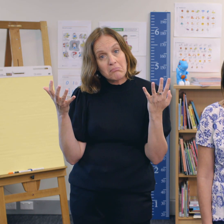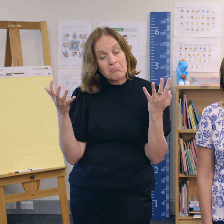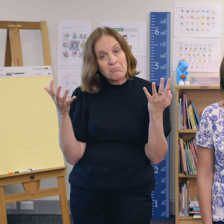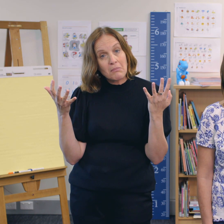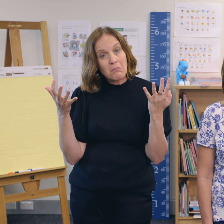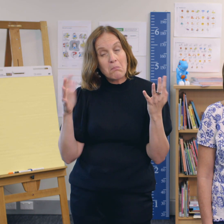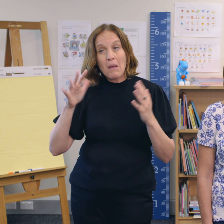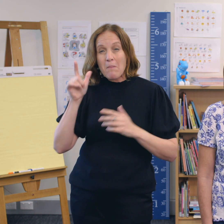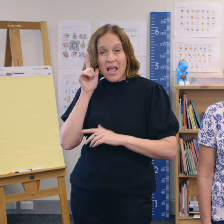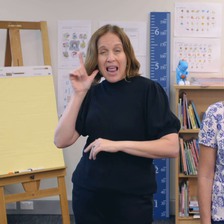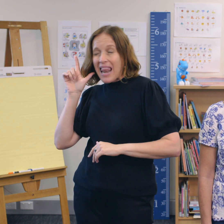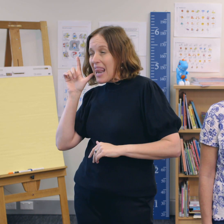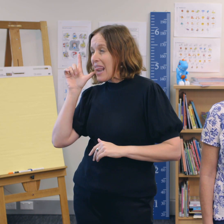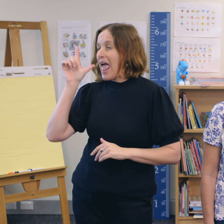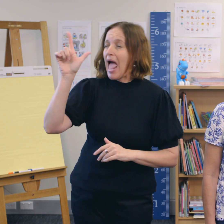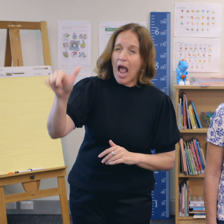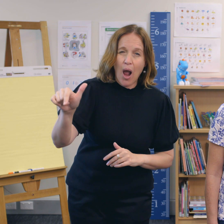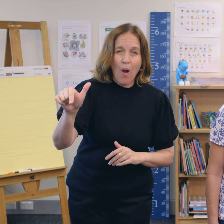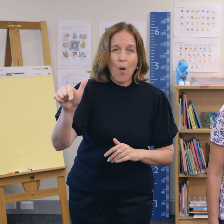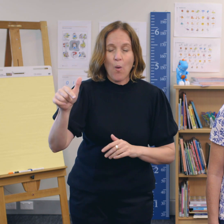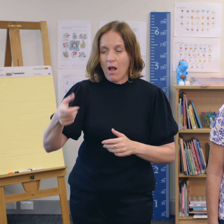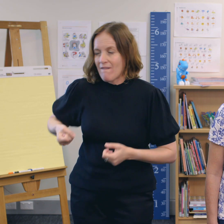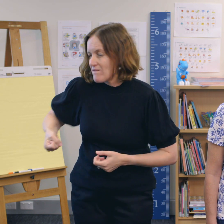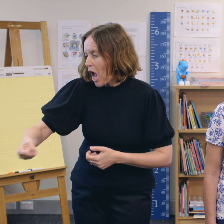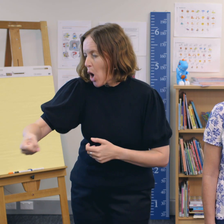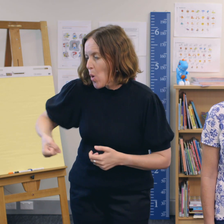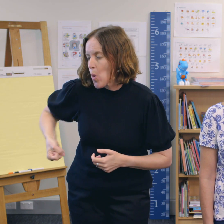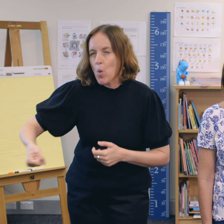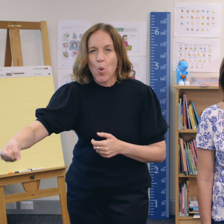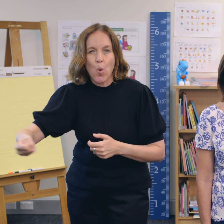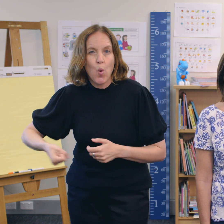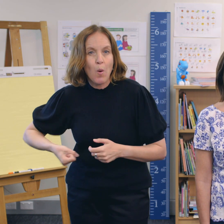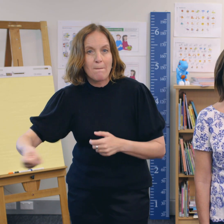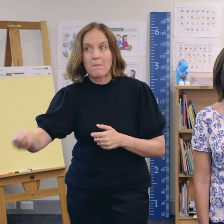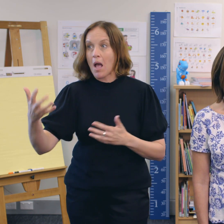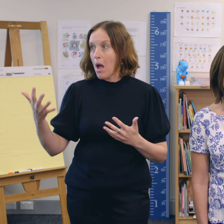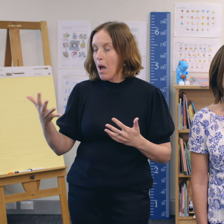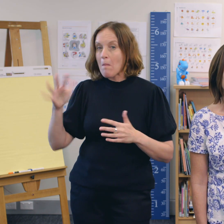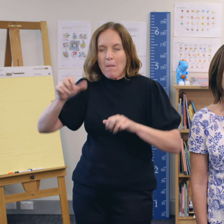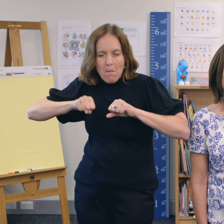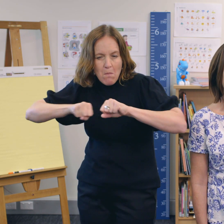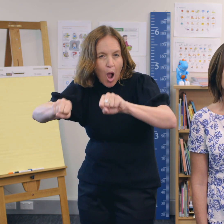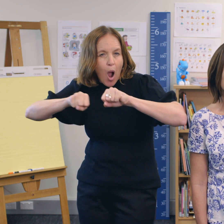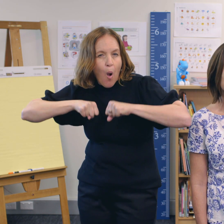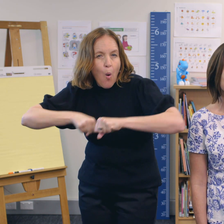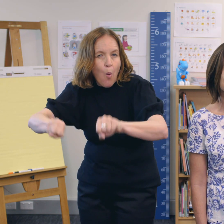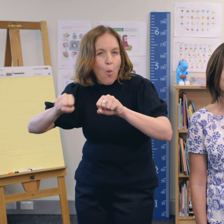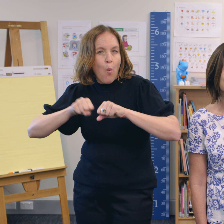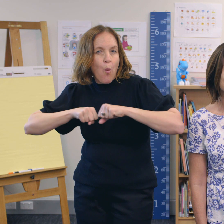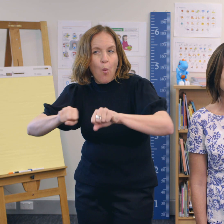Can you hear someone with the vacuum? Can you hear the mower outside?